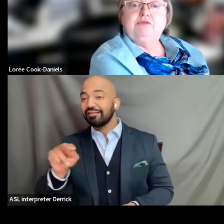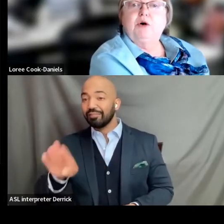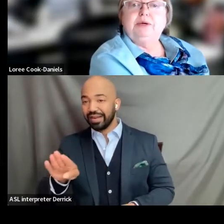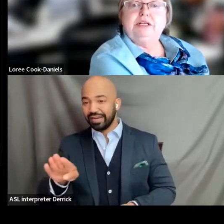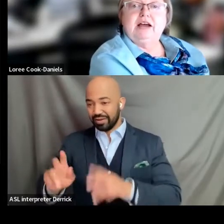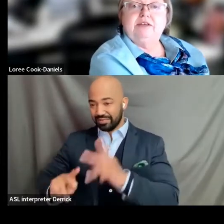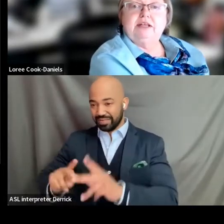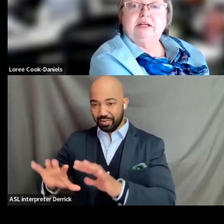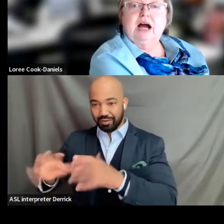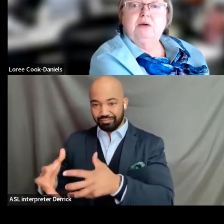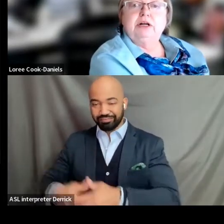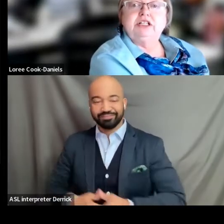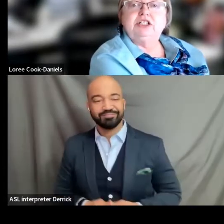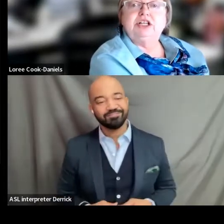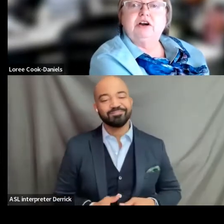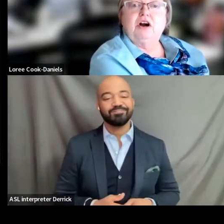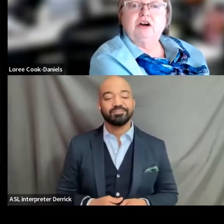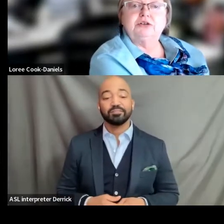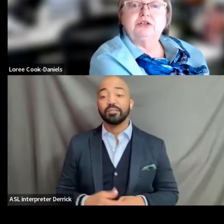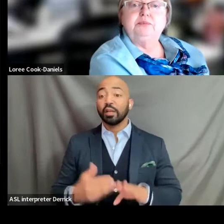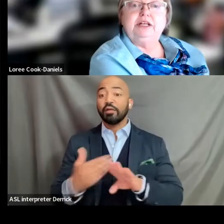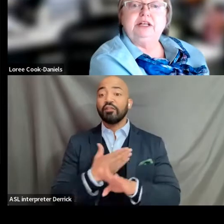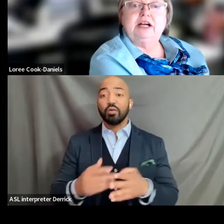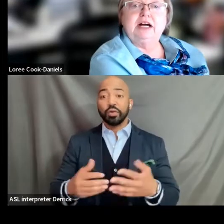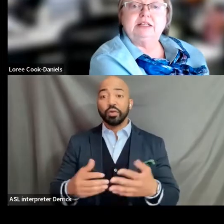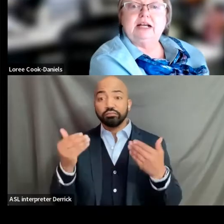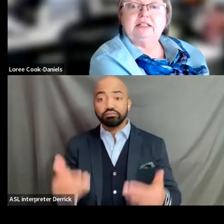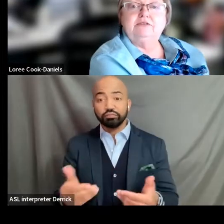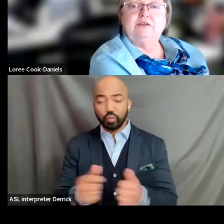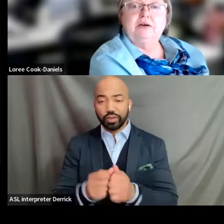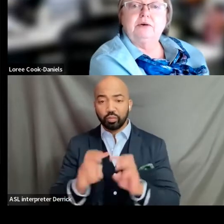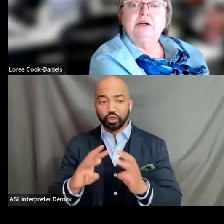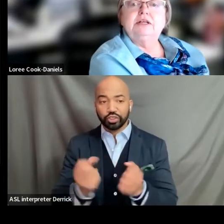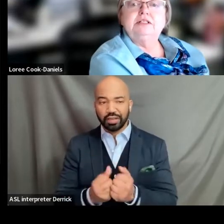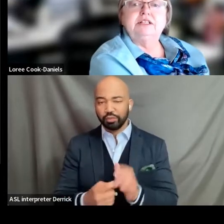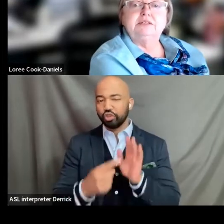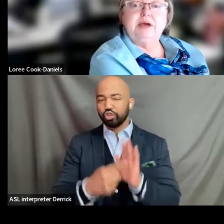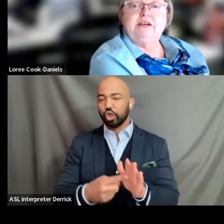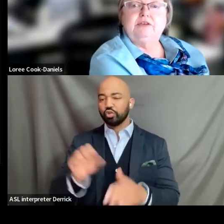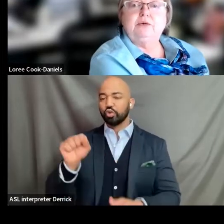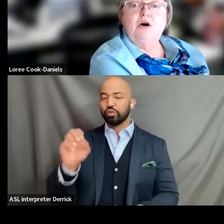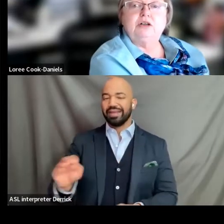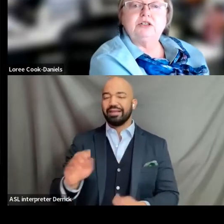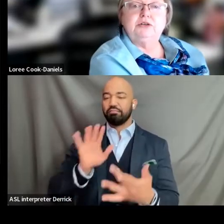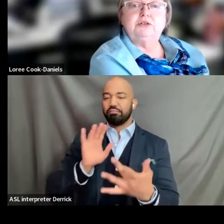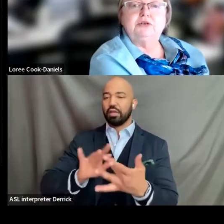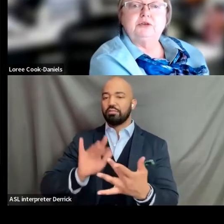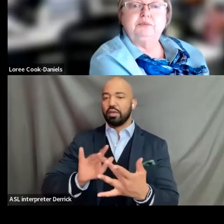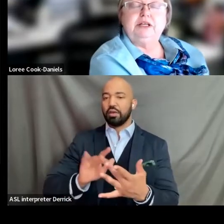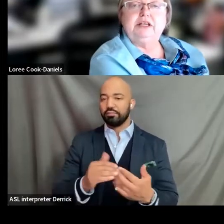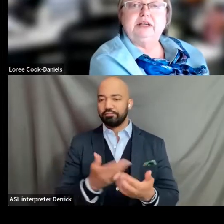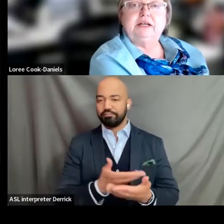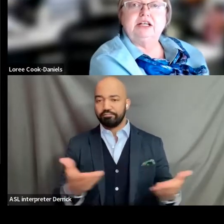Before we dive in, I wanted to share our social media contact info since many of you also use social media